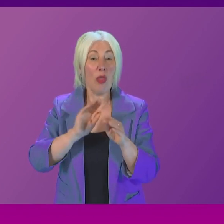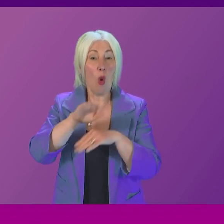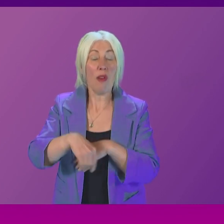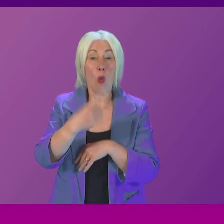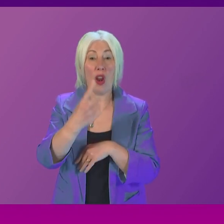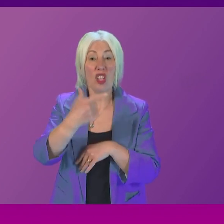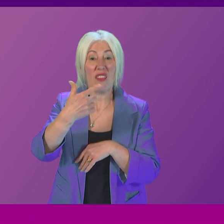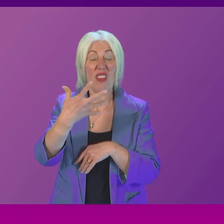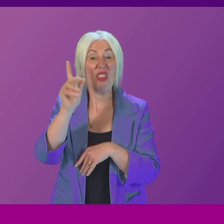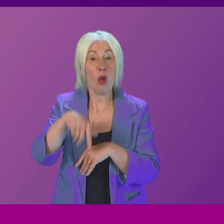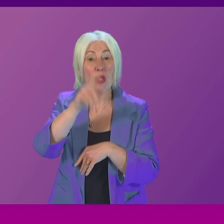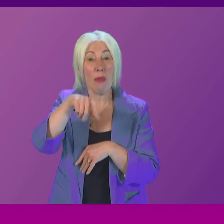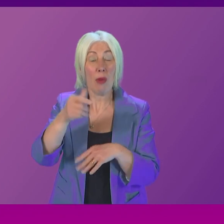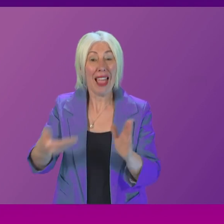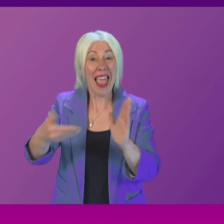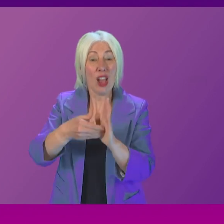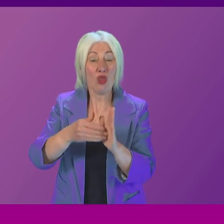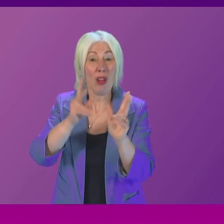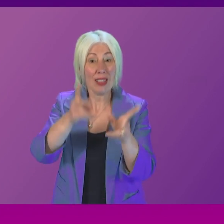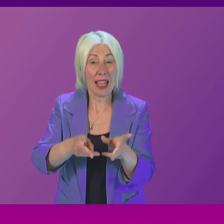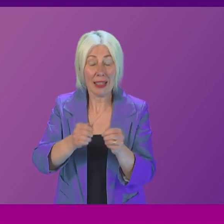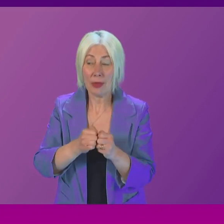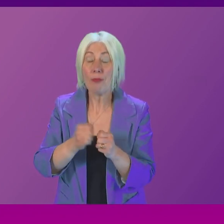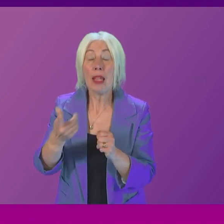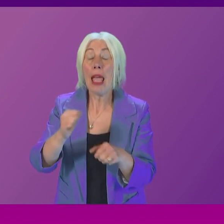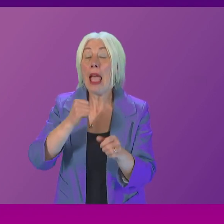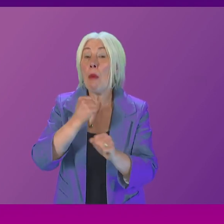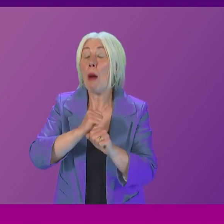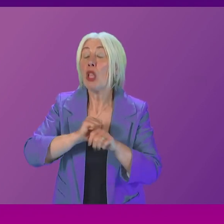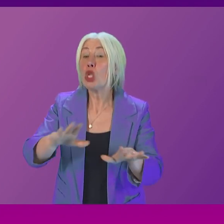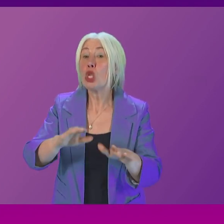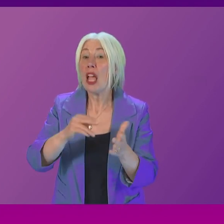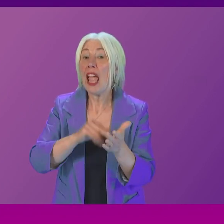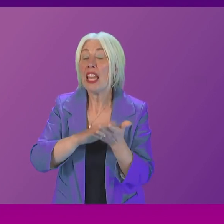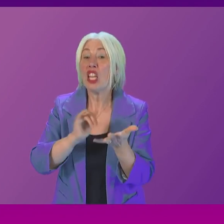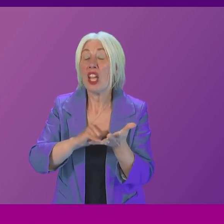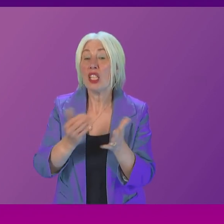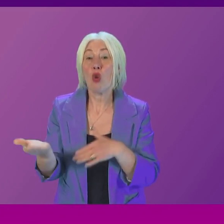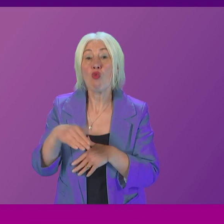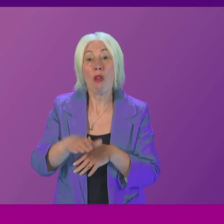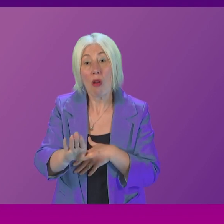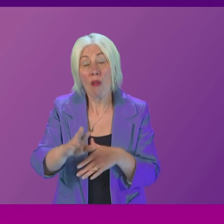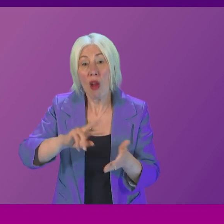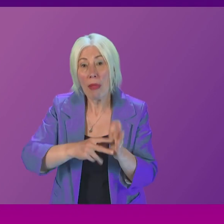Nearly two years ago, he published a recovery plan for the NHS. Since then, things have got worse.